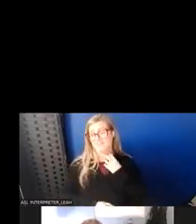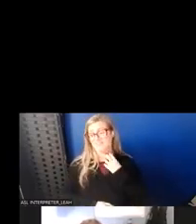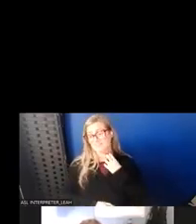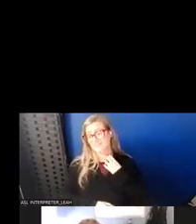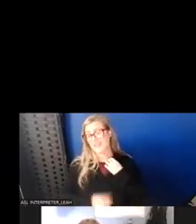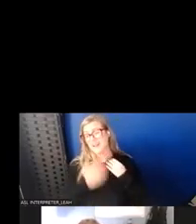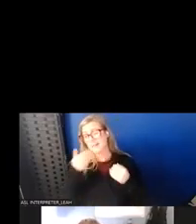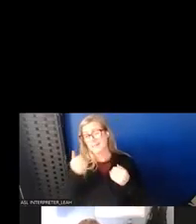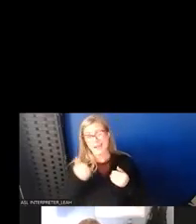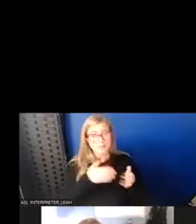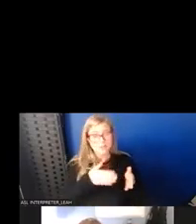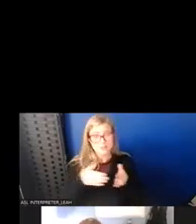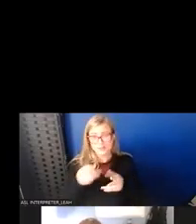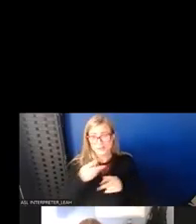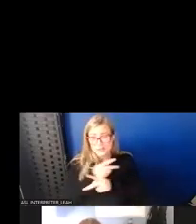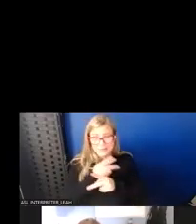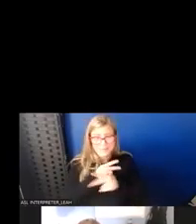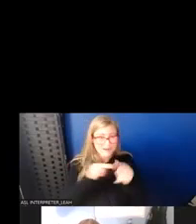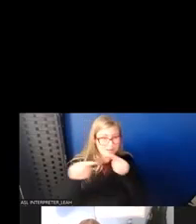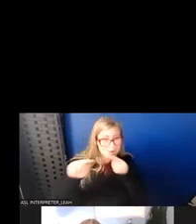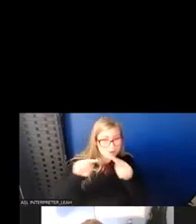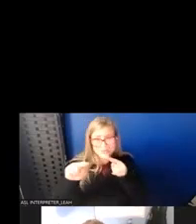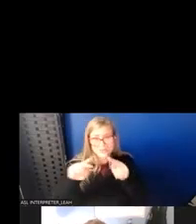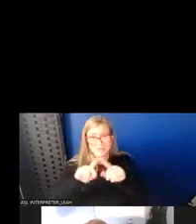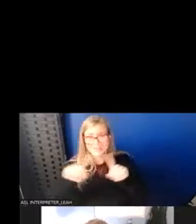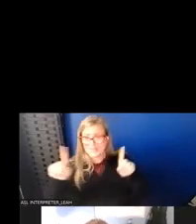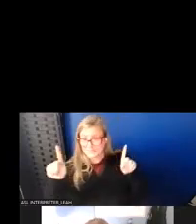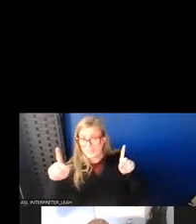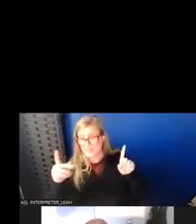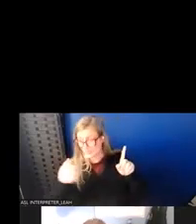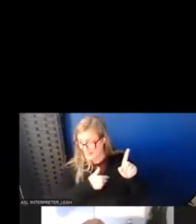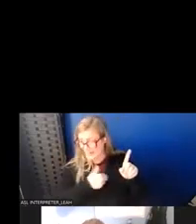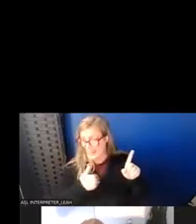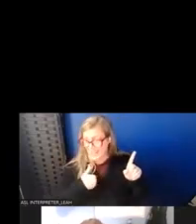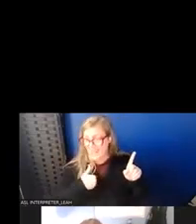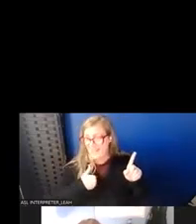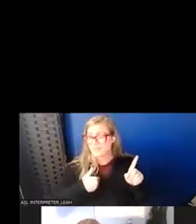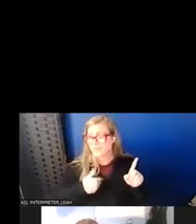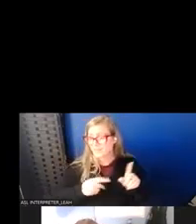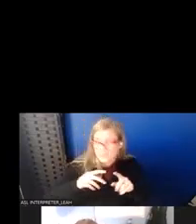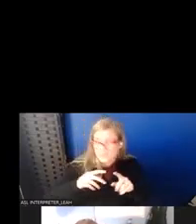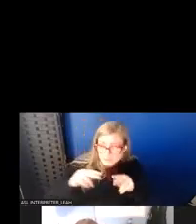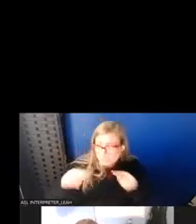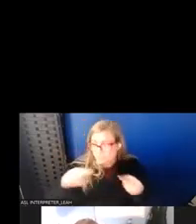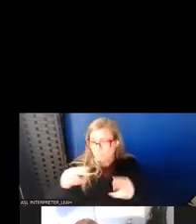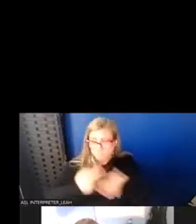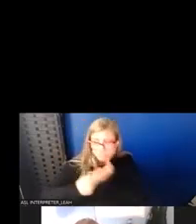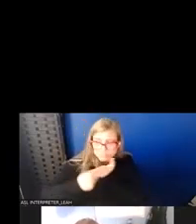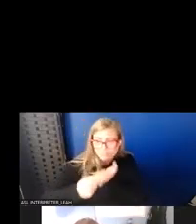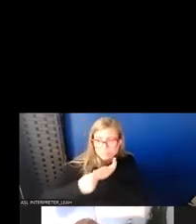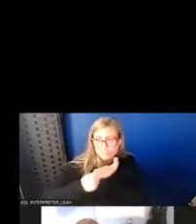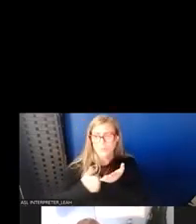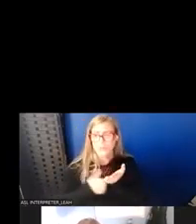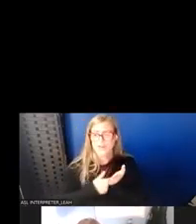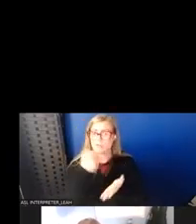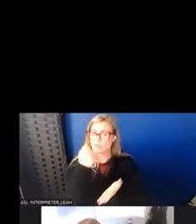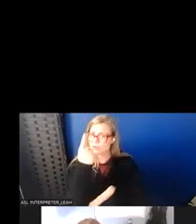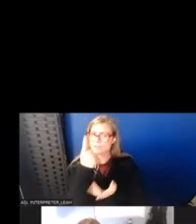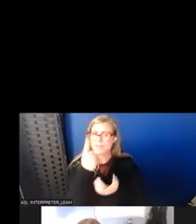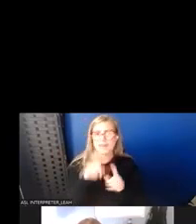negotiate those differences that we have, we have to really understand what the differences are, how they're, you know, come